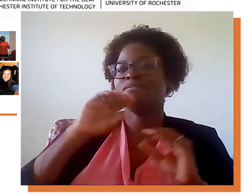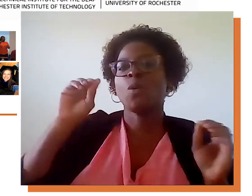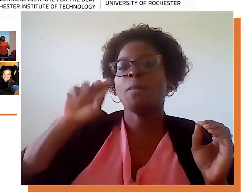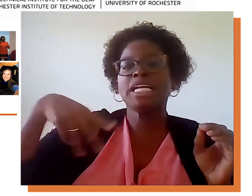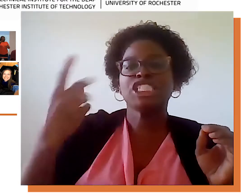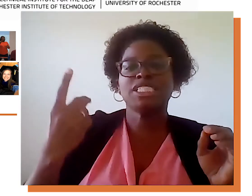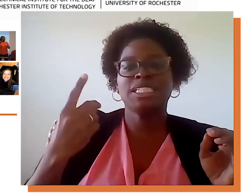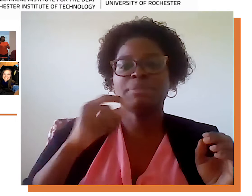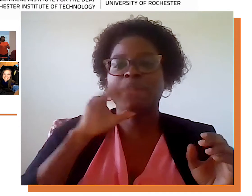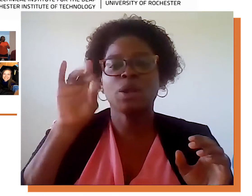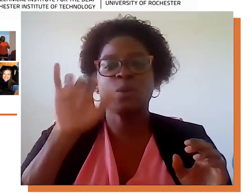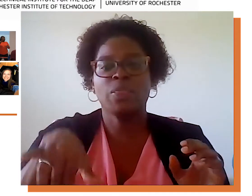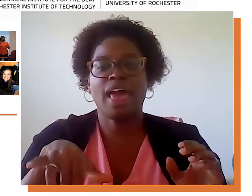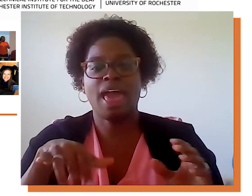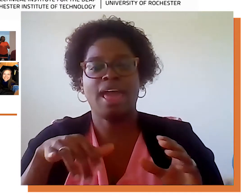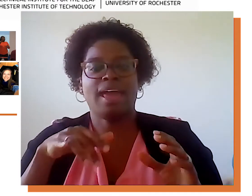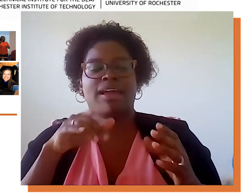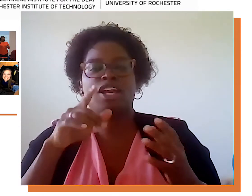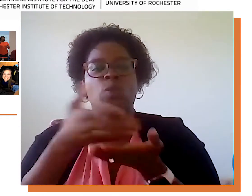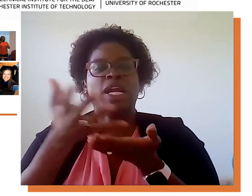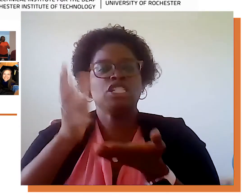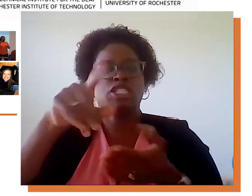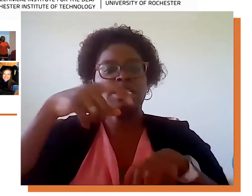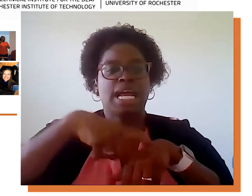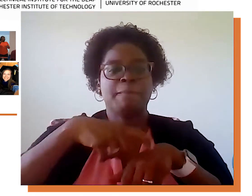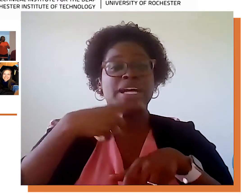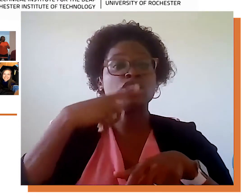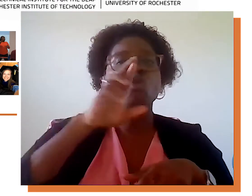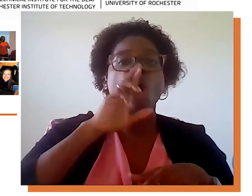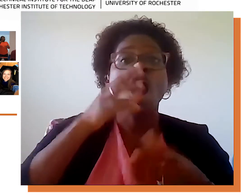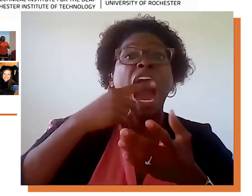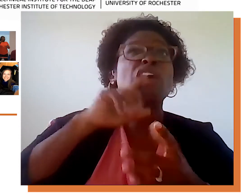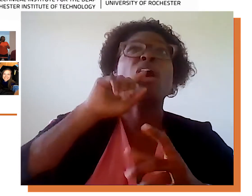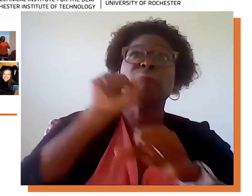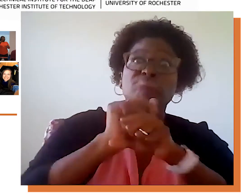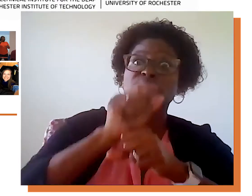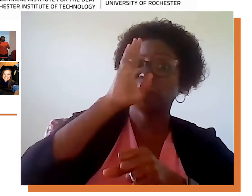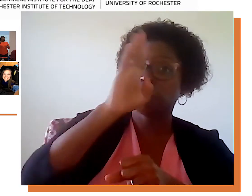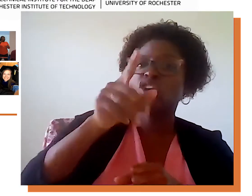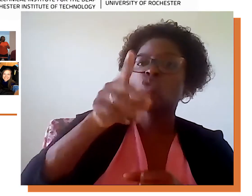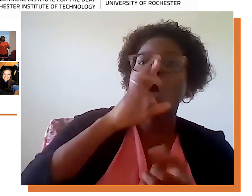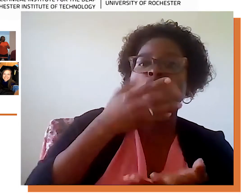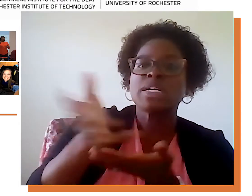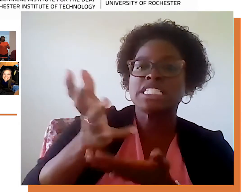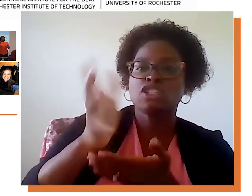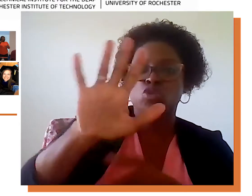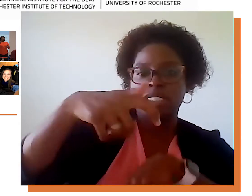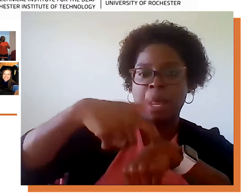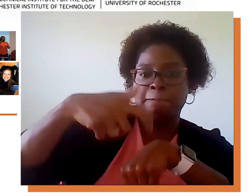And I said, "Well, I don't have a Ph.D., so I don't want to waste your time." And I specifically said that--